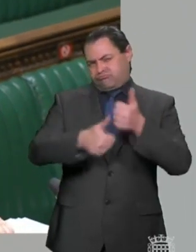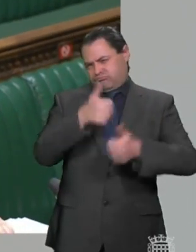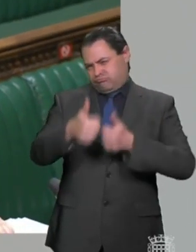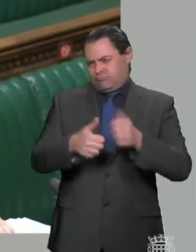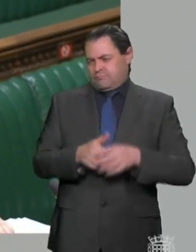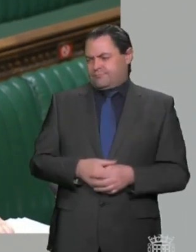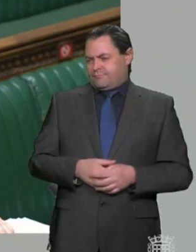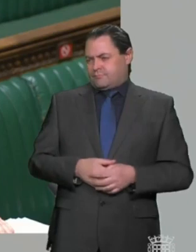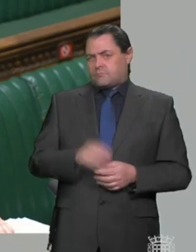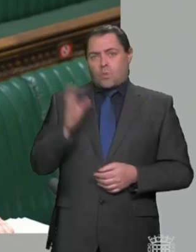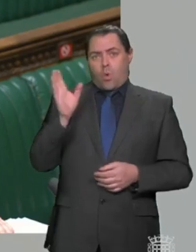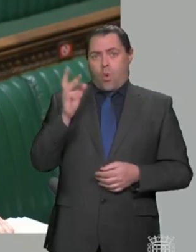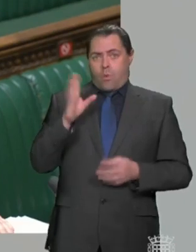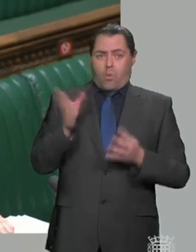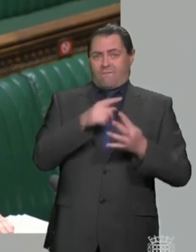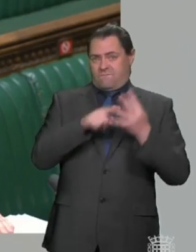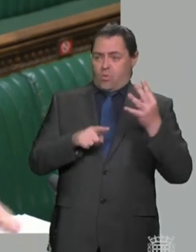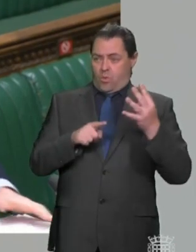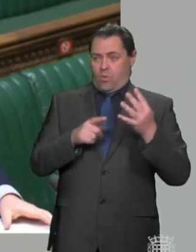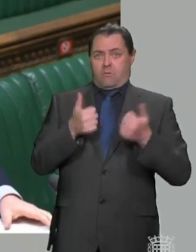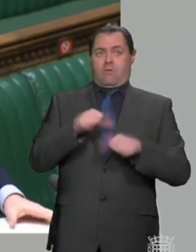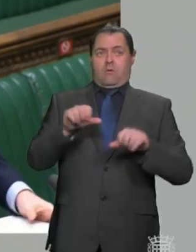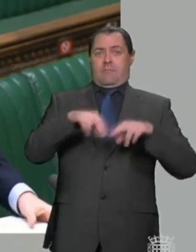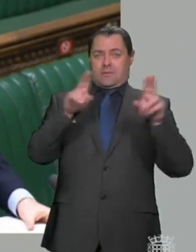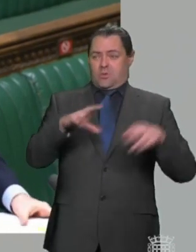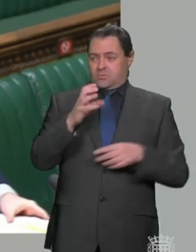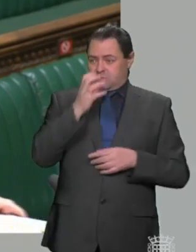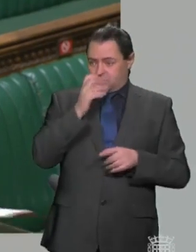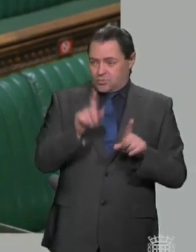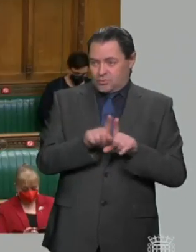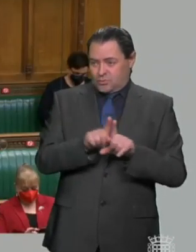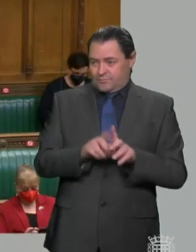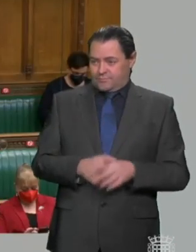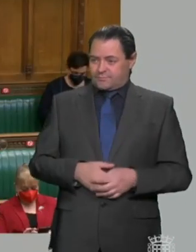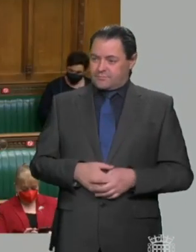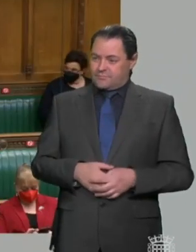and I hope they got their Maccy D’s. >> Gareth Thomas (Harrow West) (Lab/Co-op)